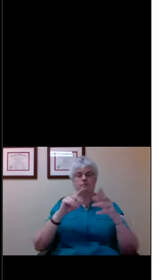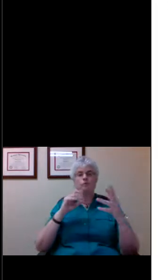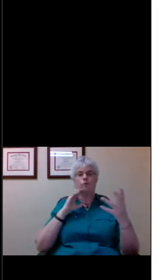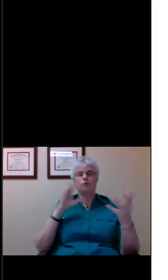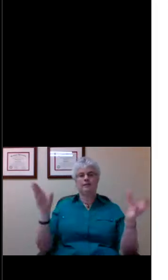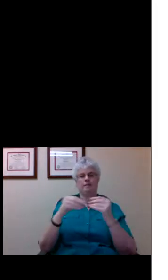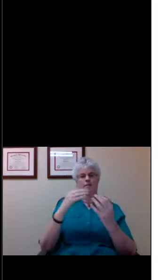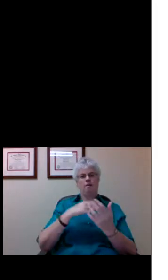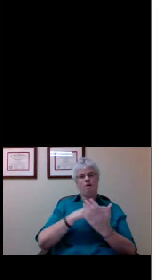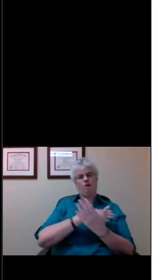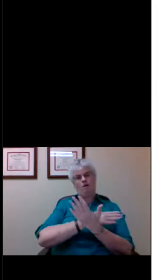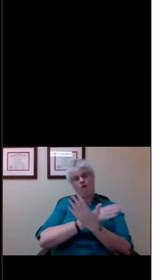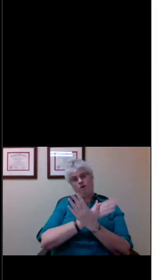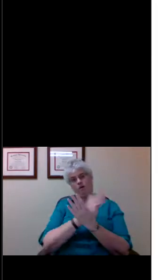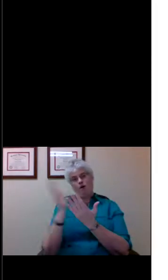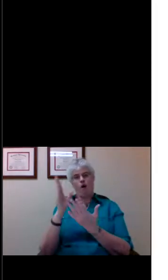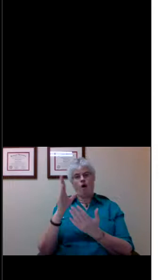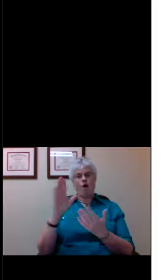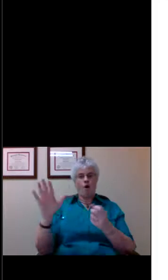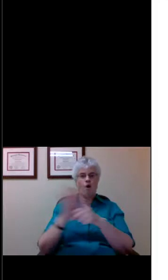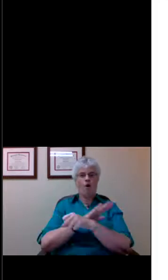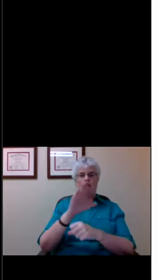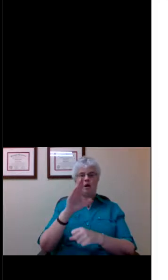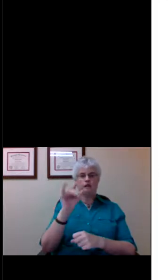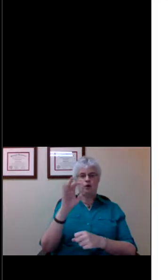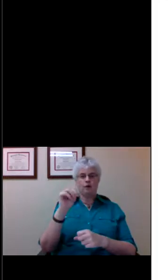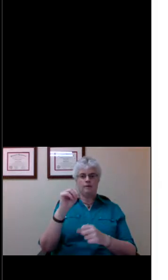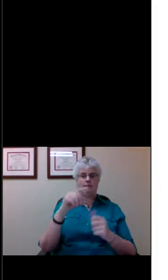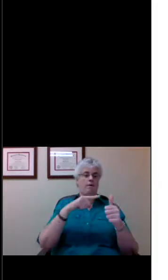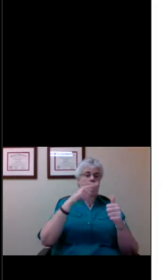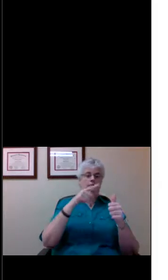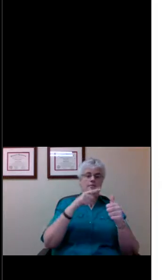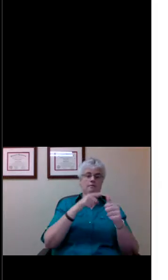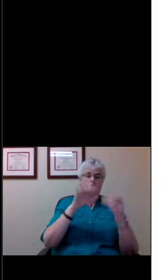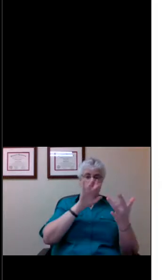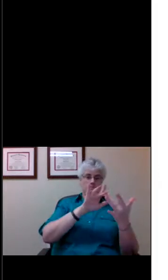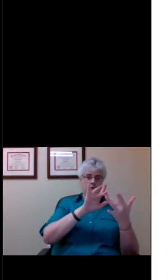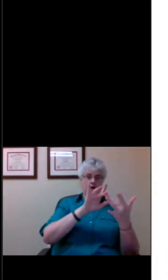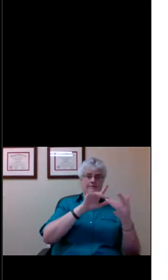consecutive days but three days in each program - so I could get a full continuum